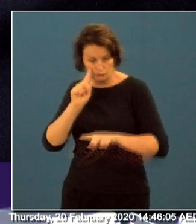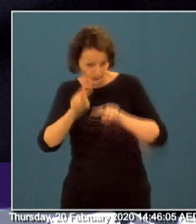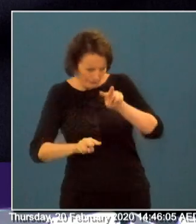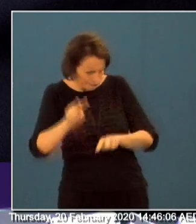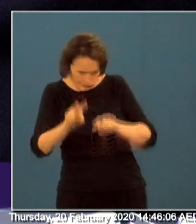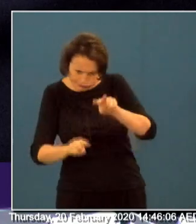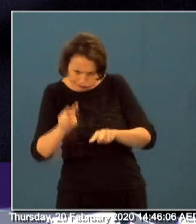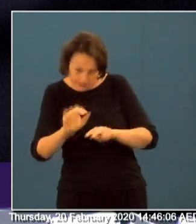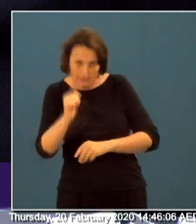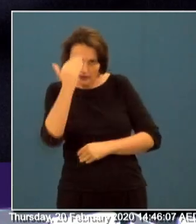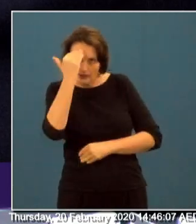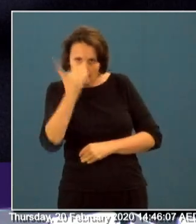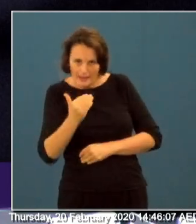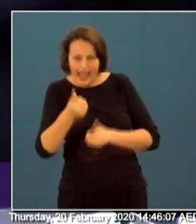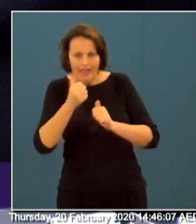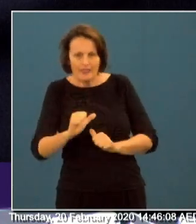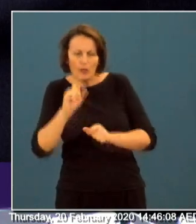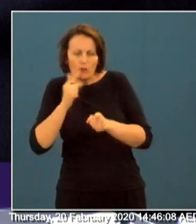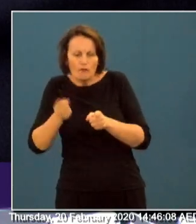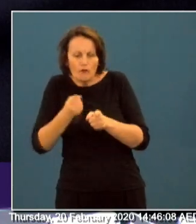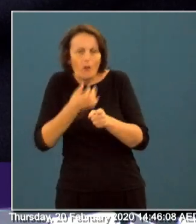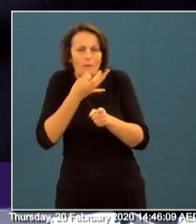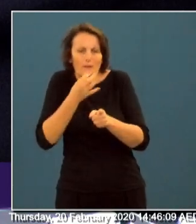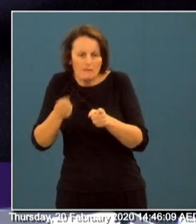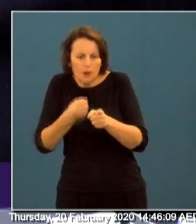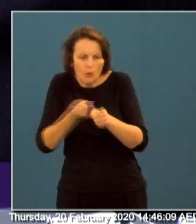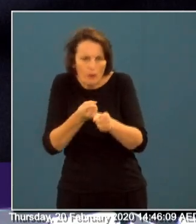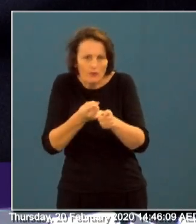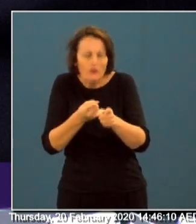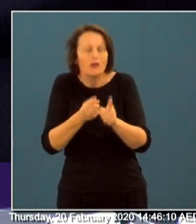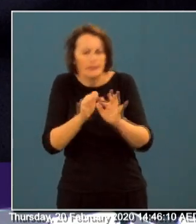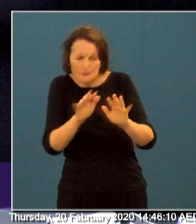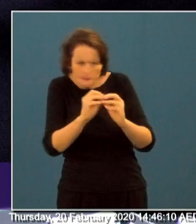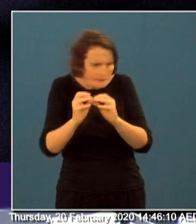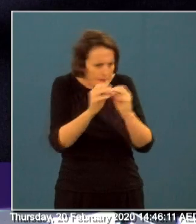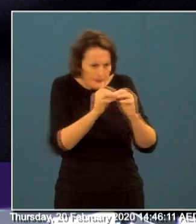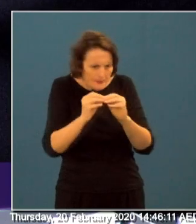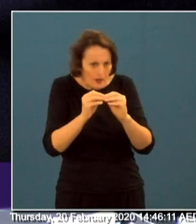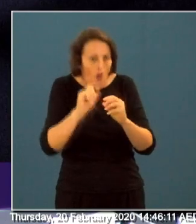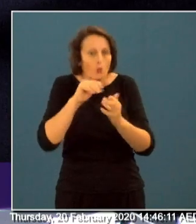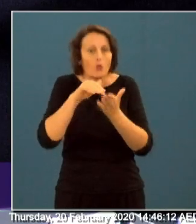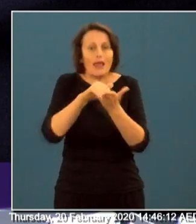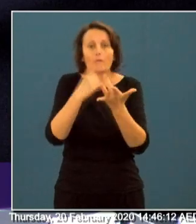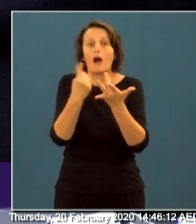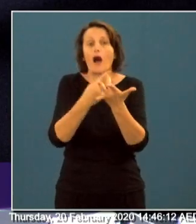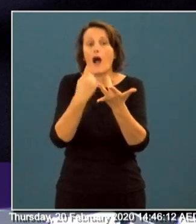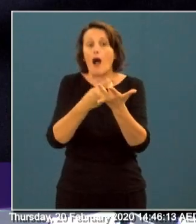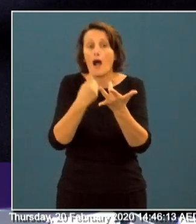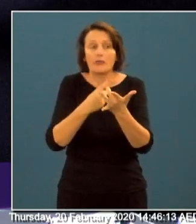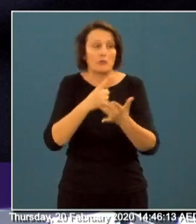And that short-term follow-up is designed to assist other health professionals, either in the primary health sector or the specialist sector,